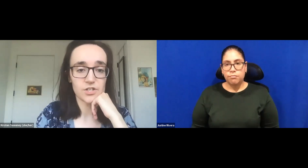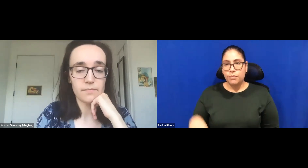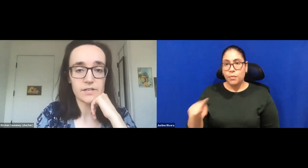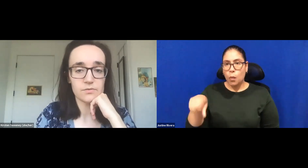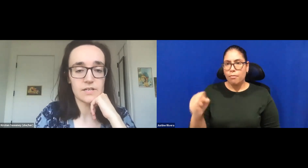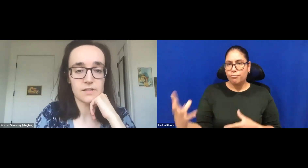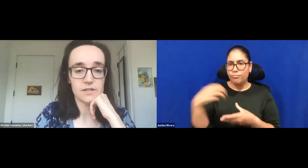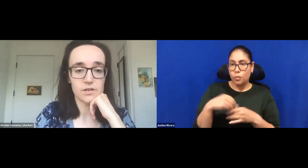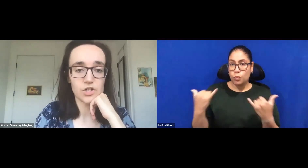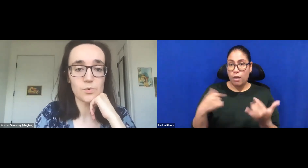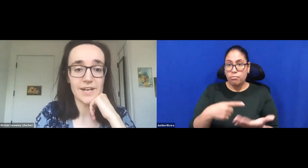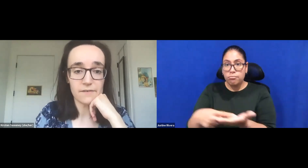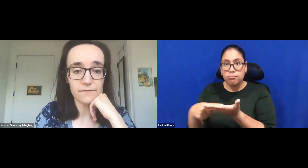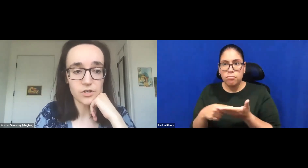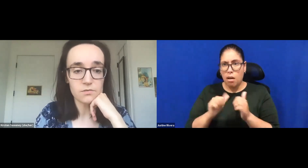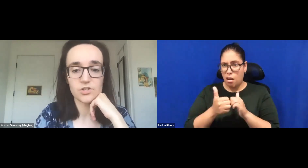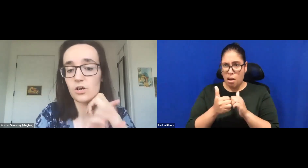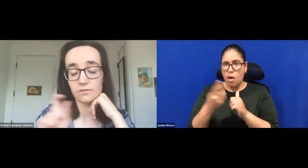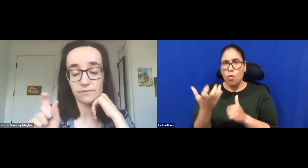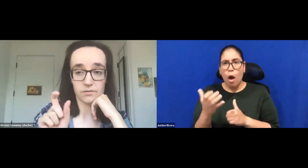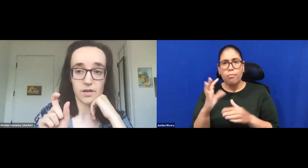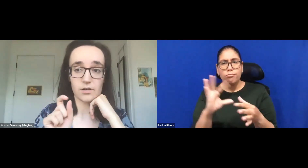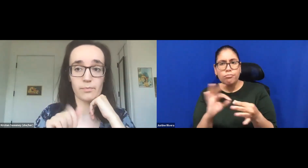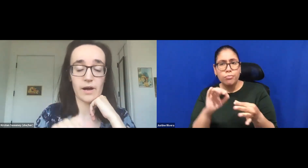discussion by using the Q&A feature, which is also found on